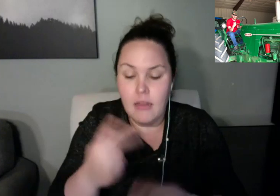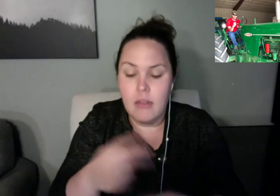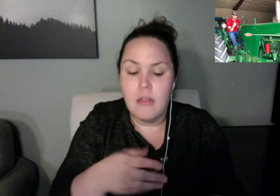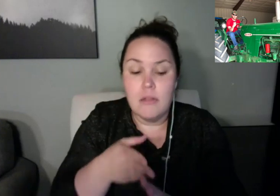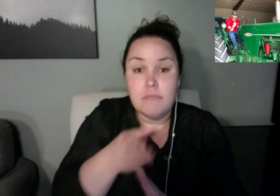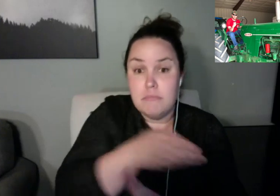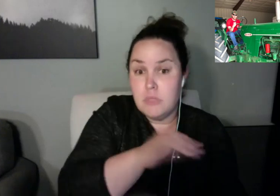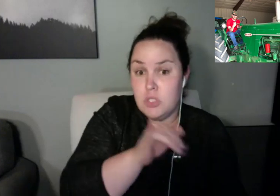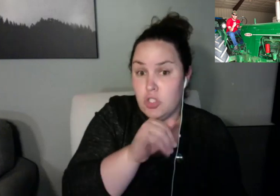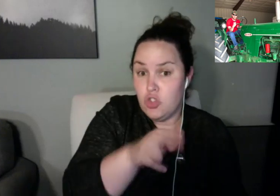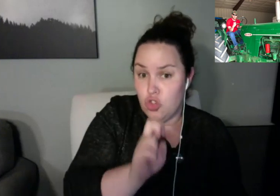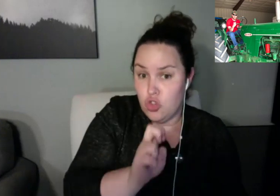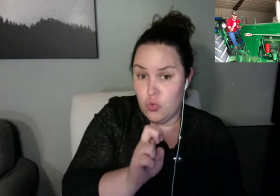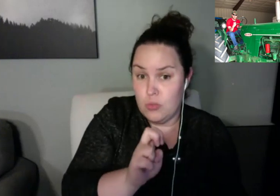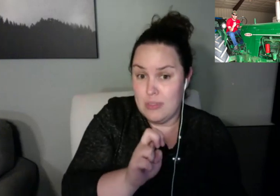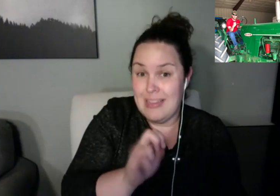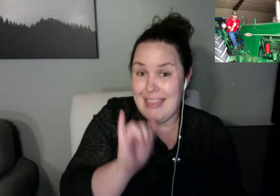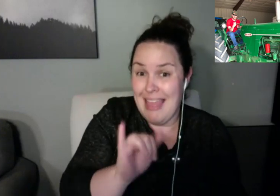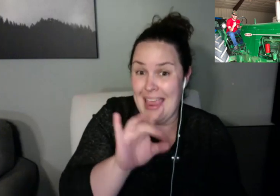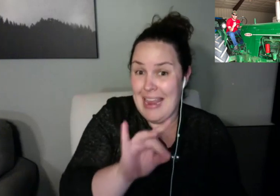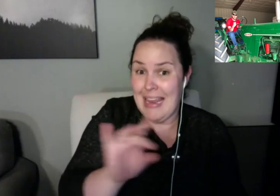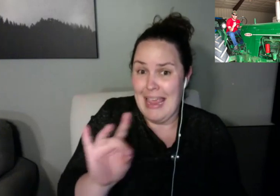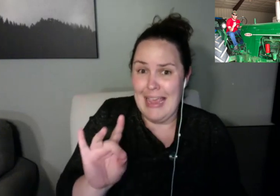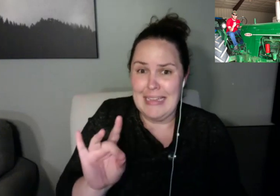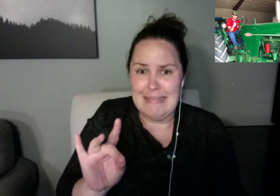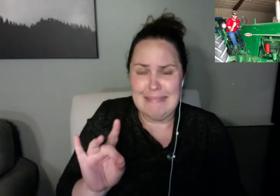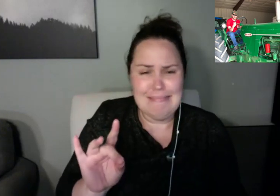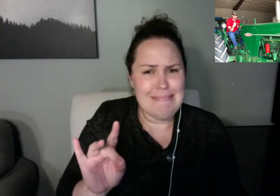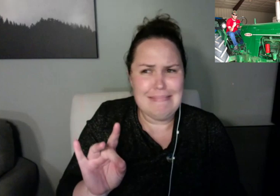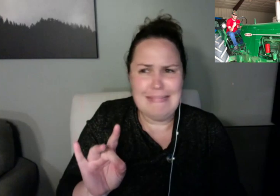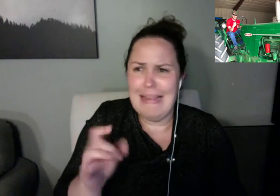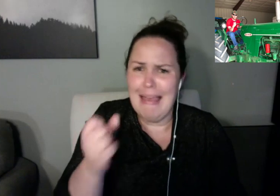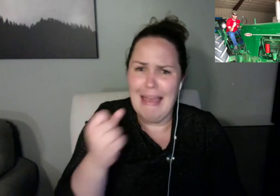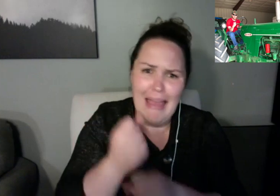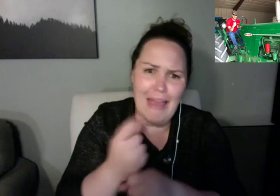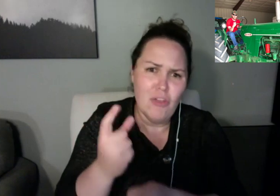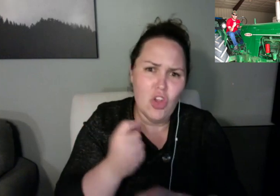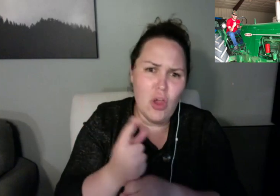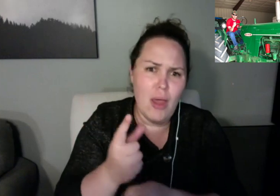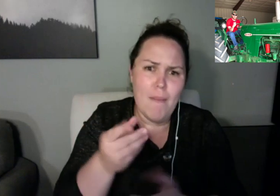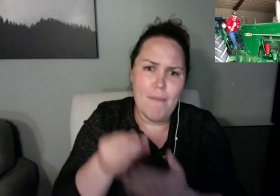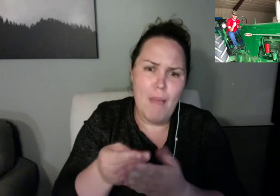88, oh, man, I tell you, every year I had to put money into it.